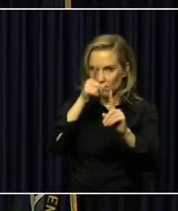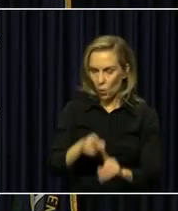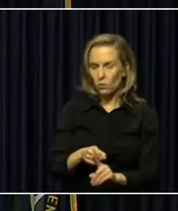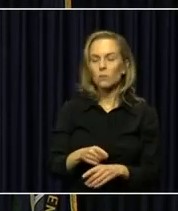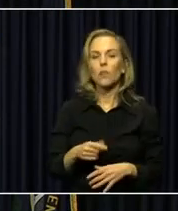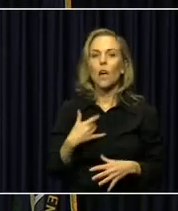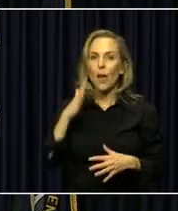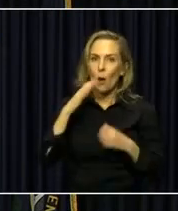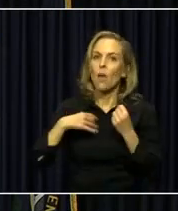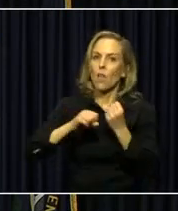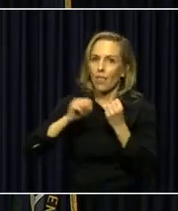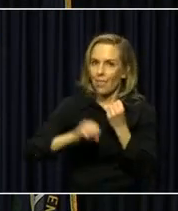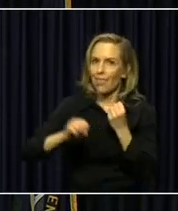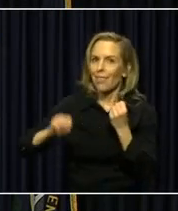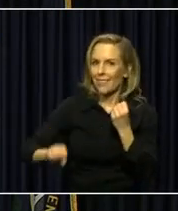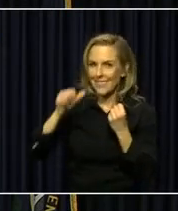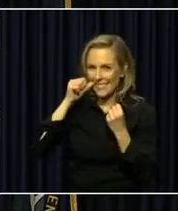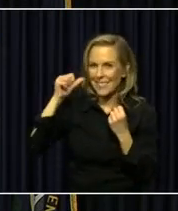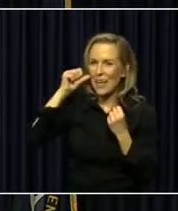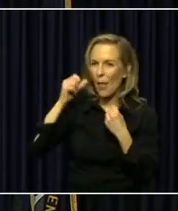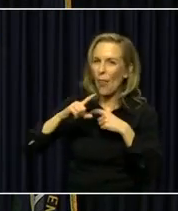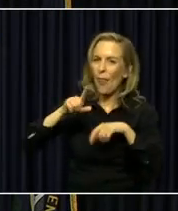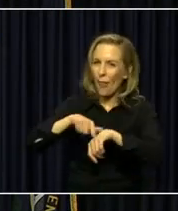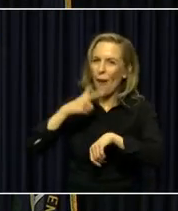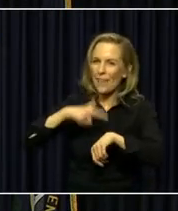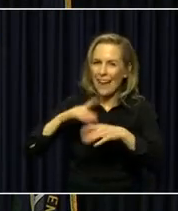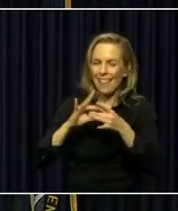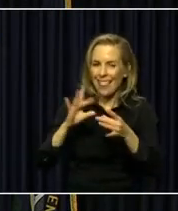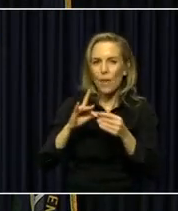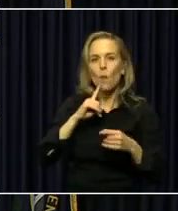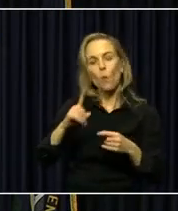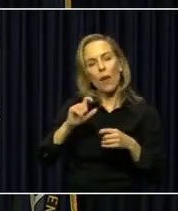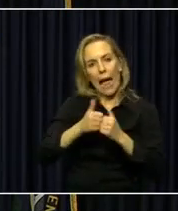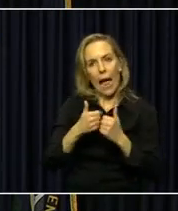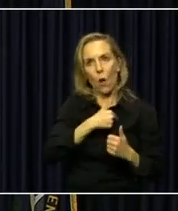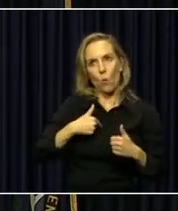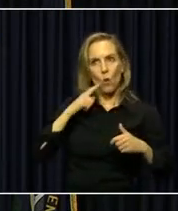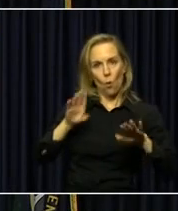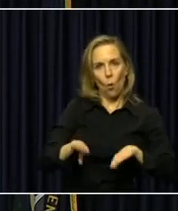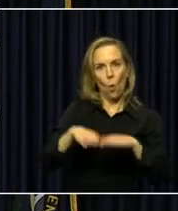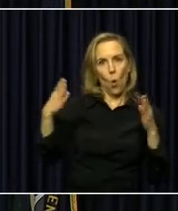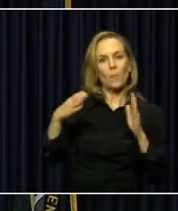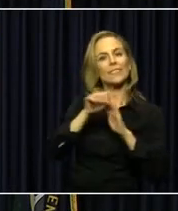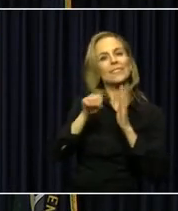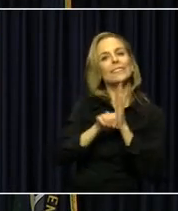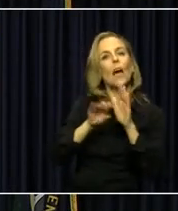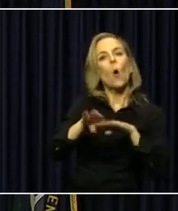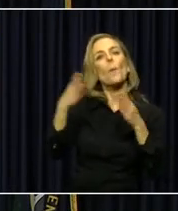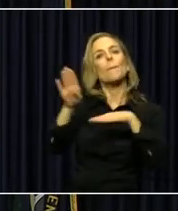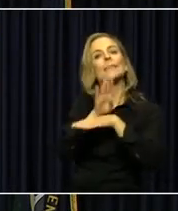OPPOSED TO HAVING A CURVE AT THE MOMENT, WE'VE CUT IT OFF AND ARE